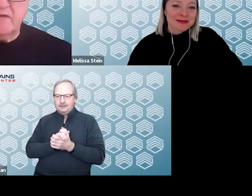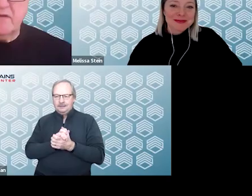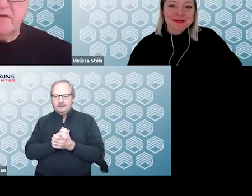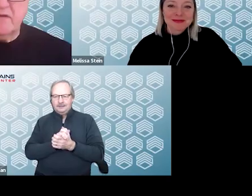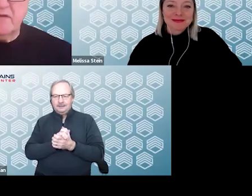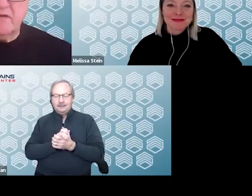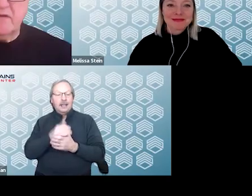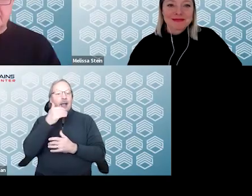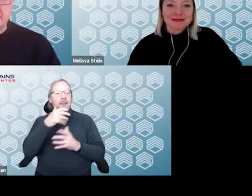Thank you very much.